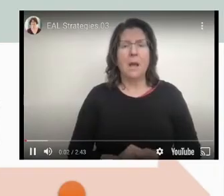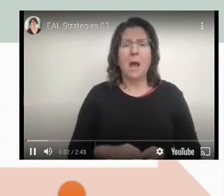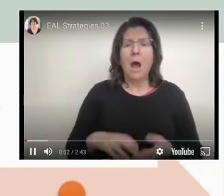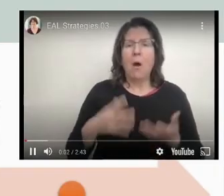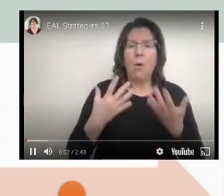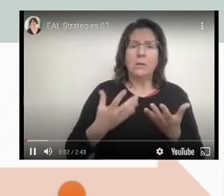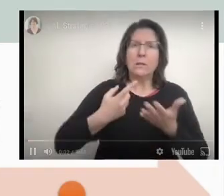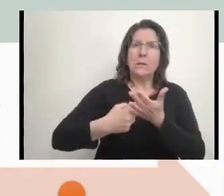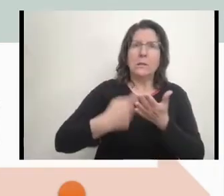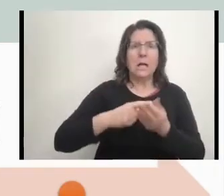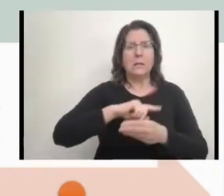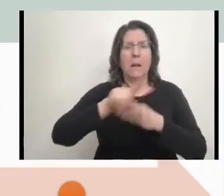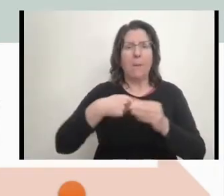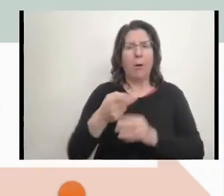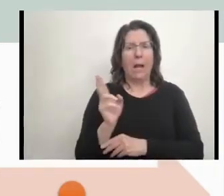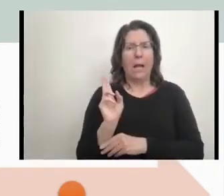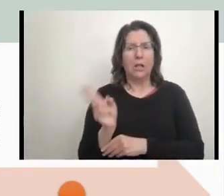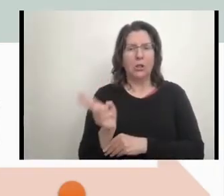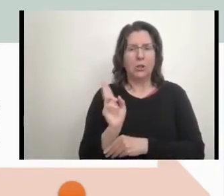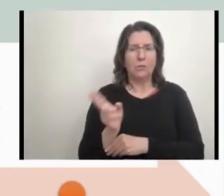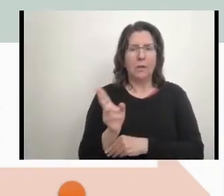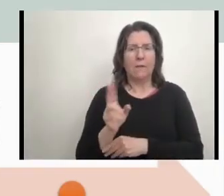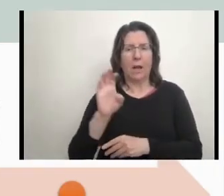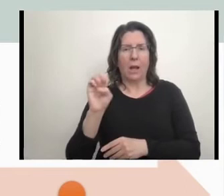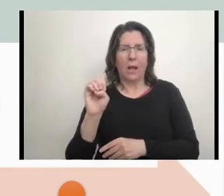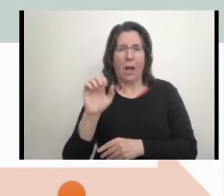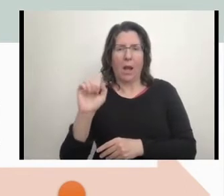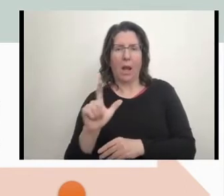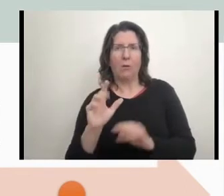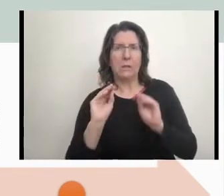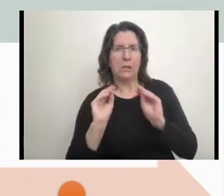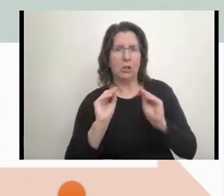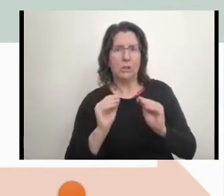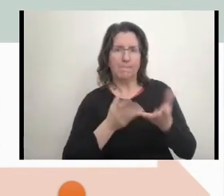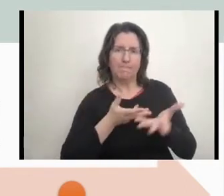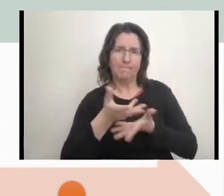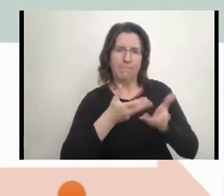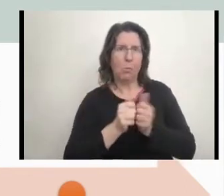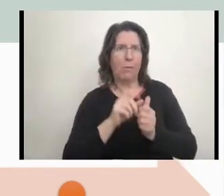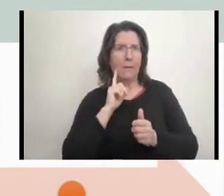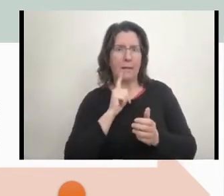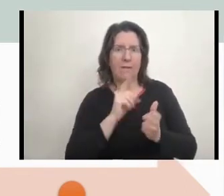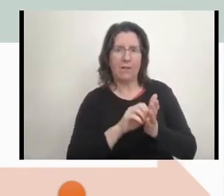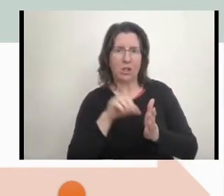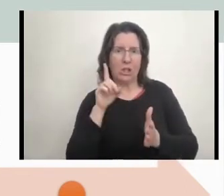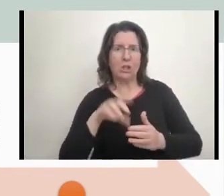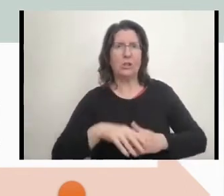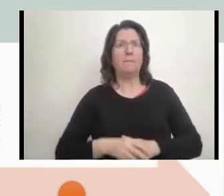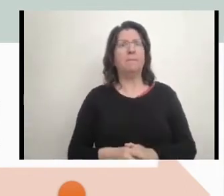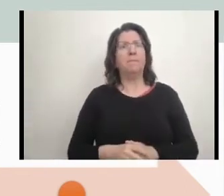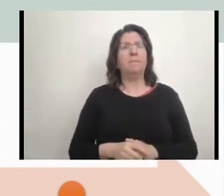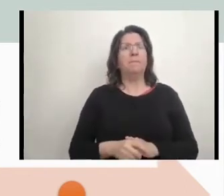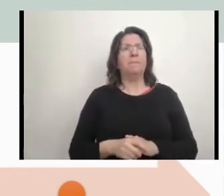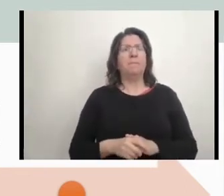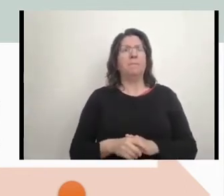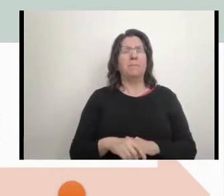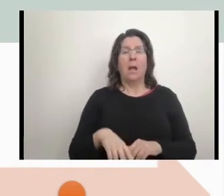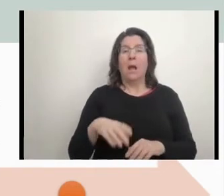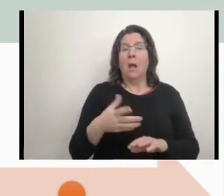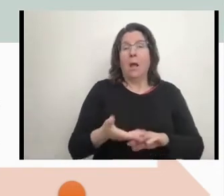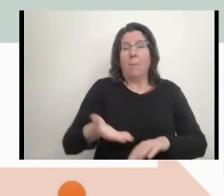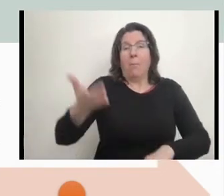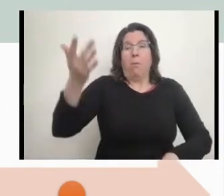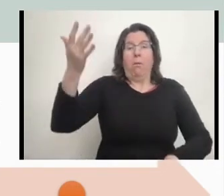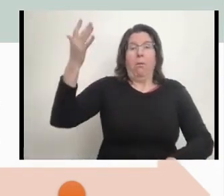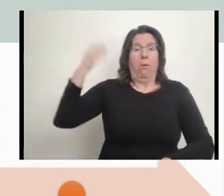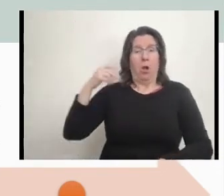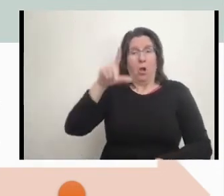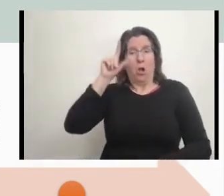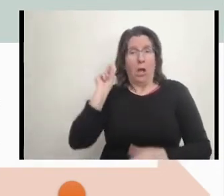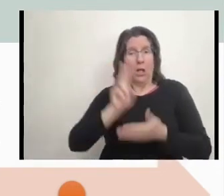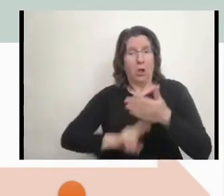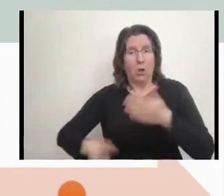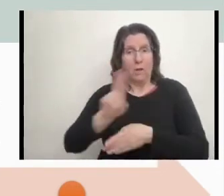I thought I'd begin by giving a bit of history regarding EAL instruction and deaf education.